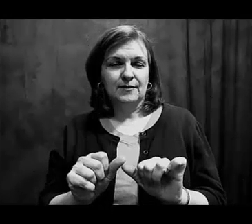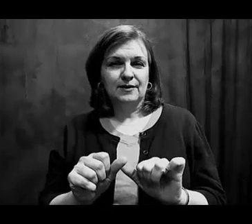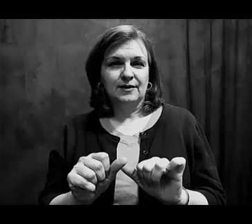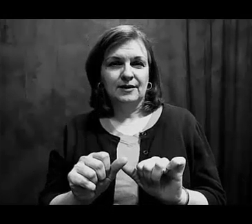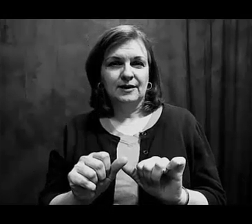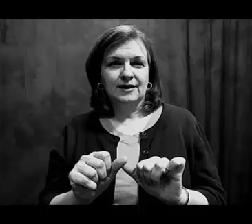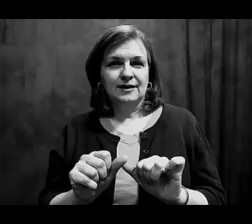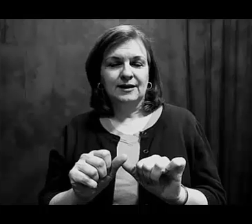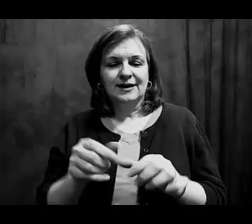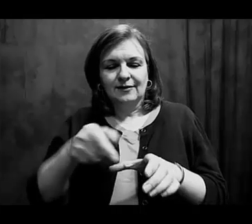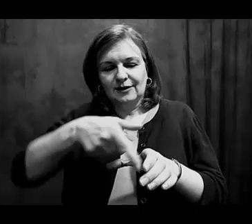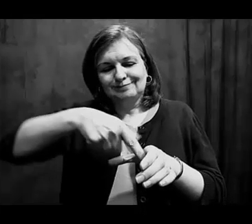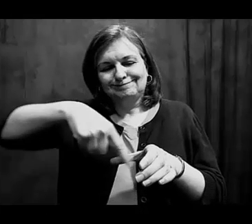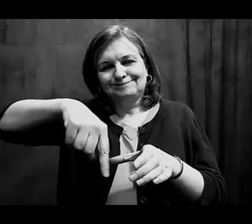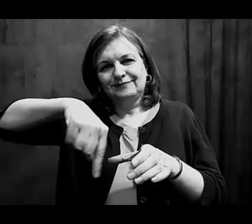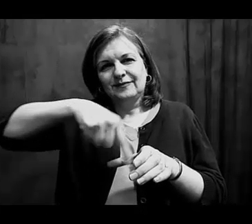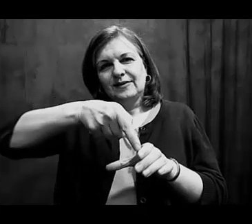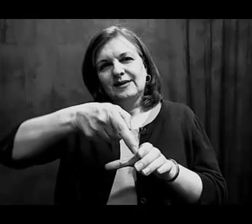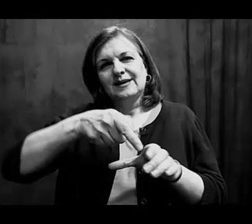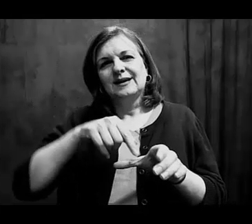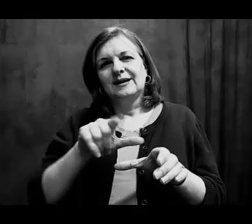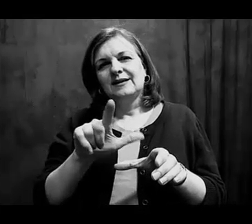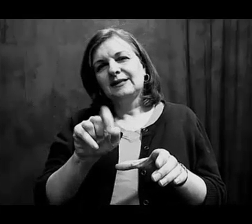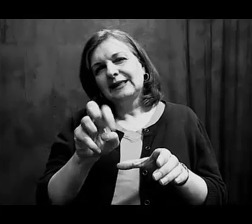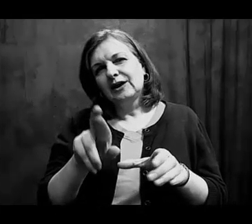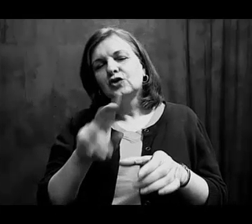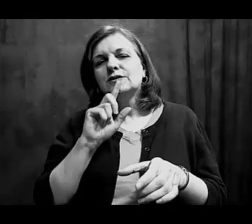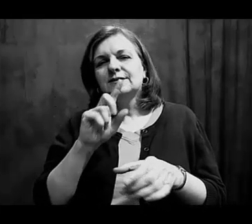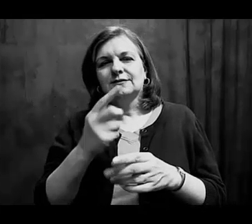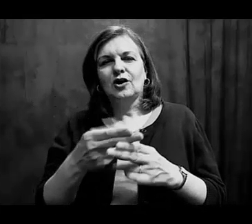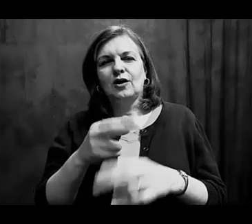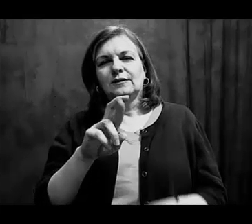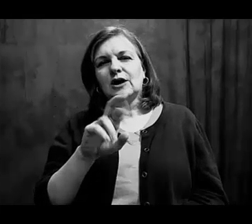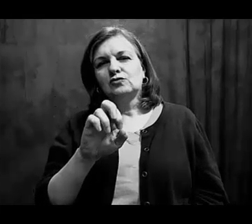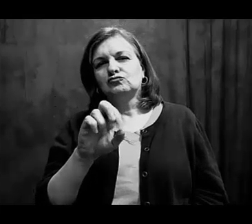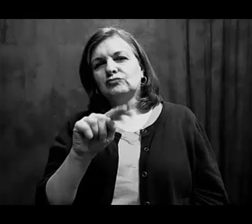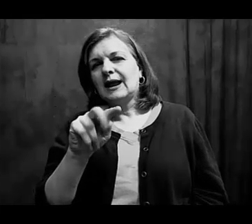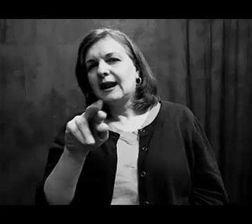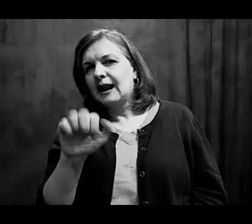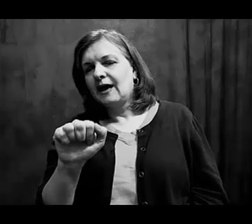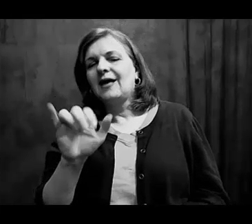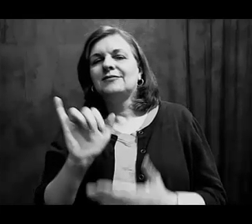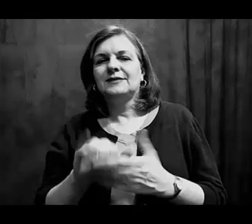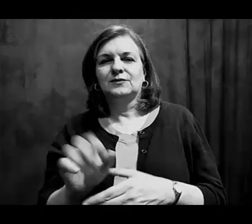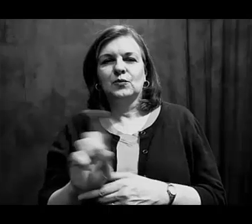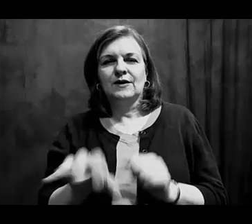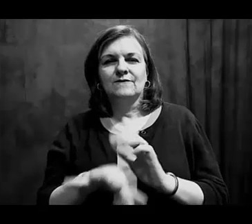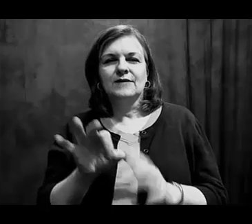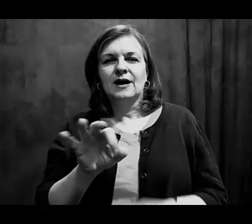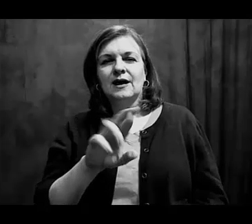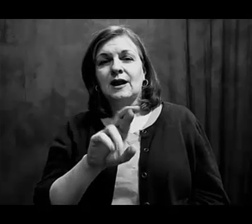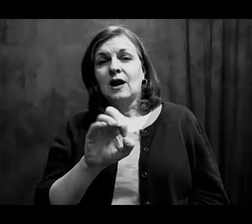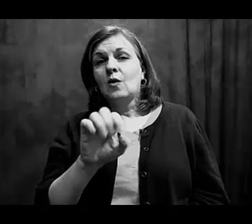layer is the retina -- now this is where we find rods and cones -- these are photoreceptors